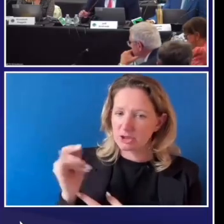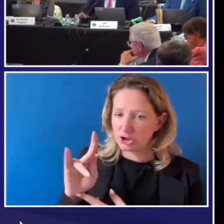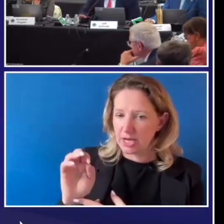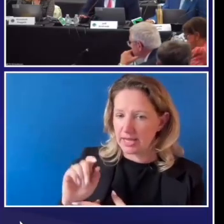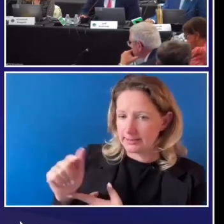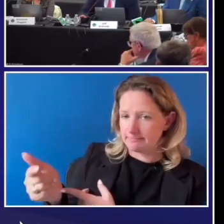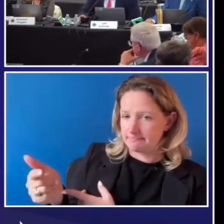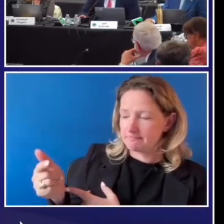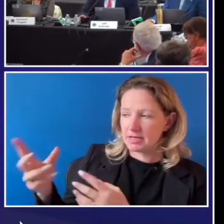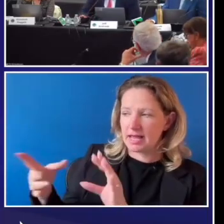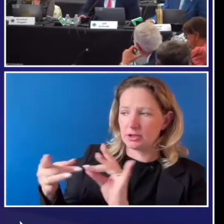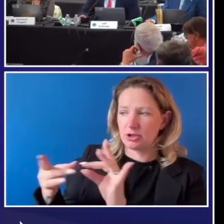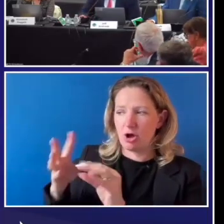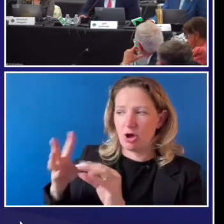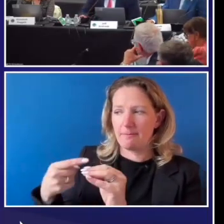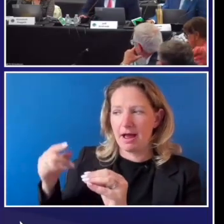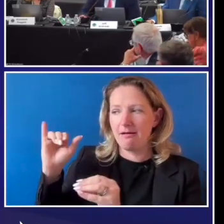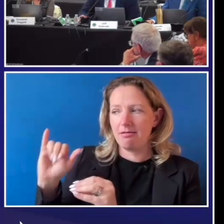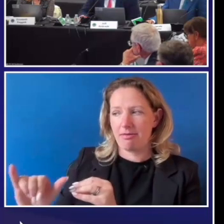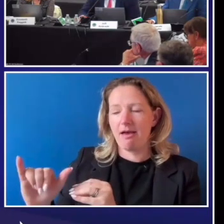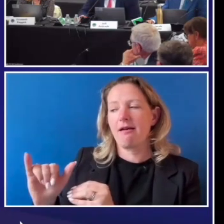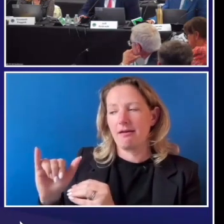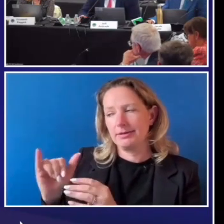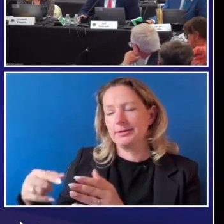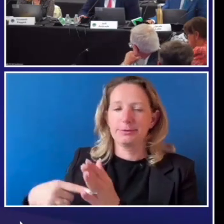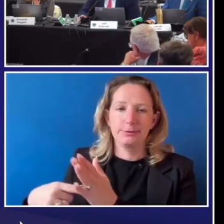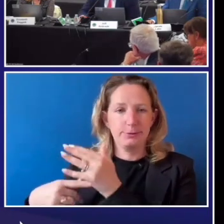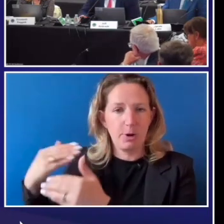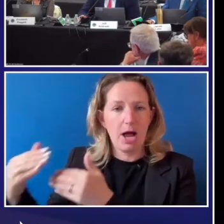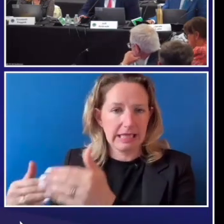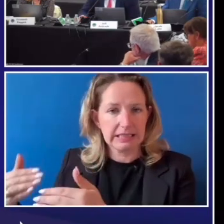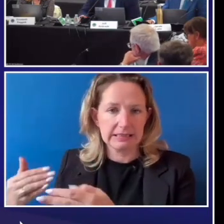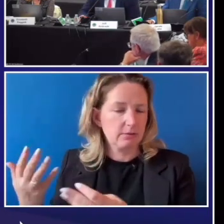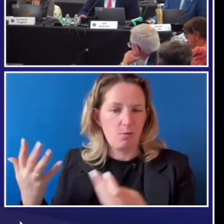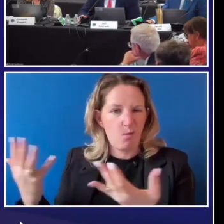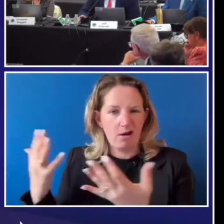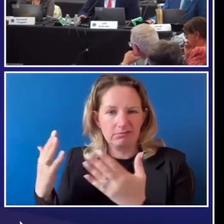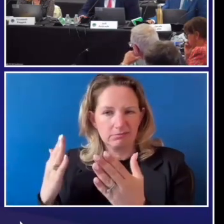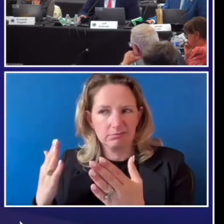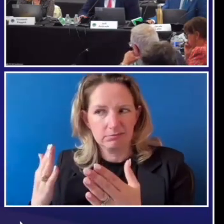of this, um, and whether he thinks it's right, but, um, but generally, I think your understanding is correct in terms